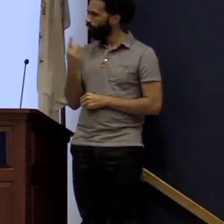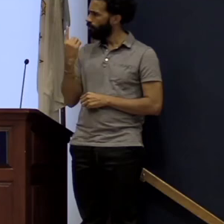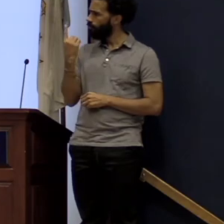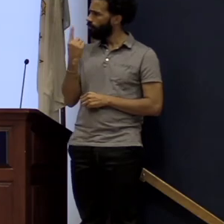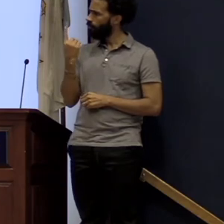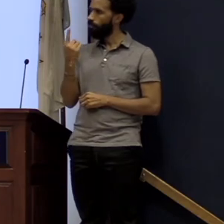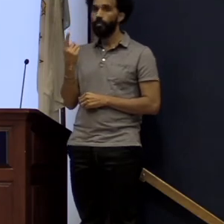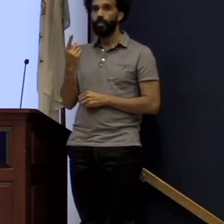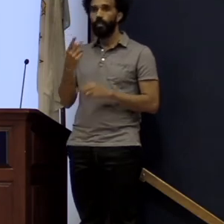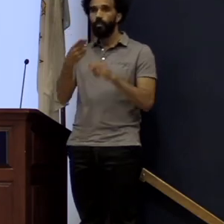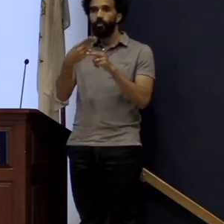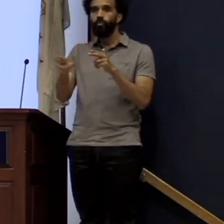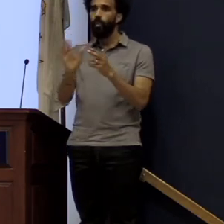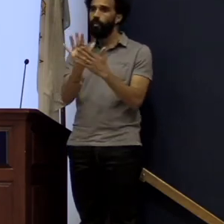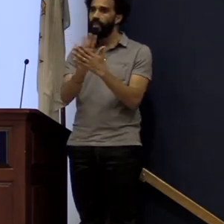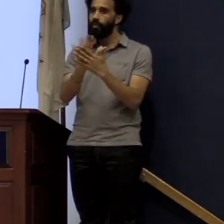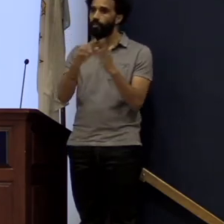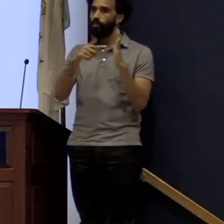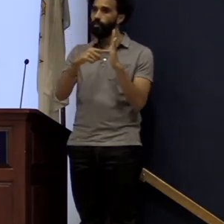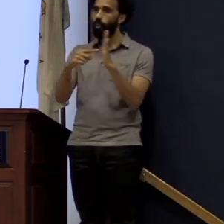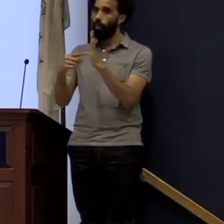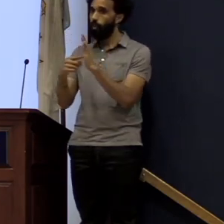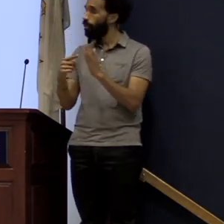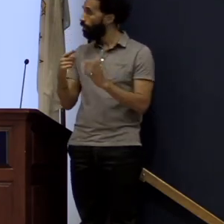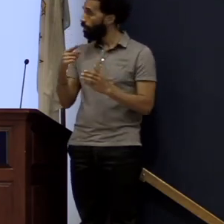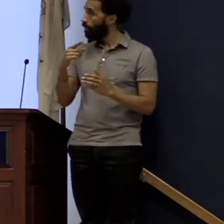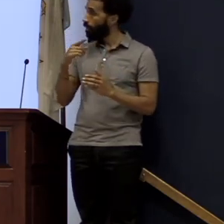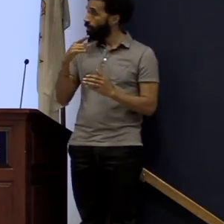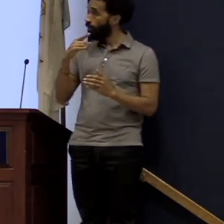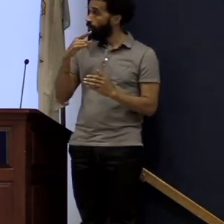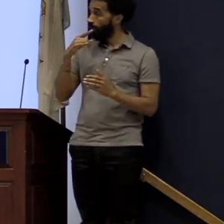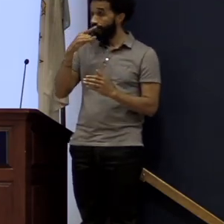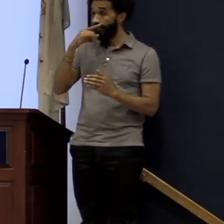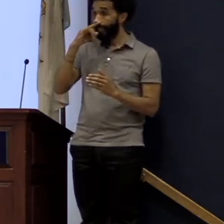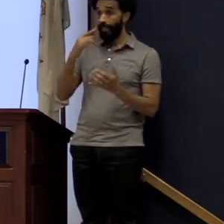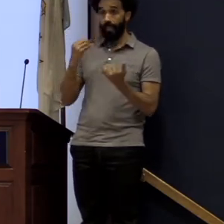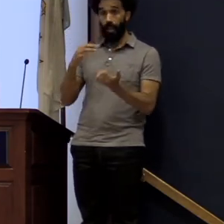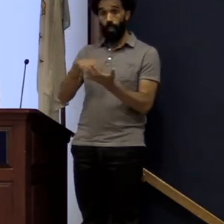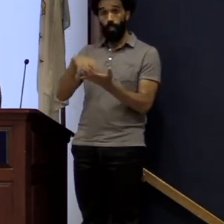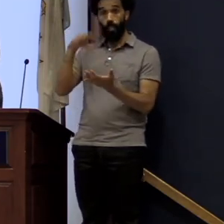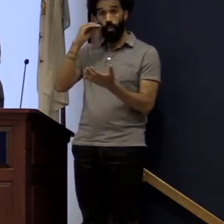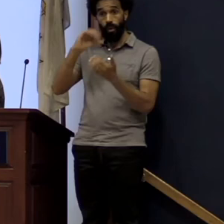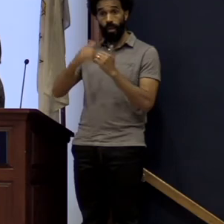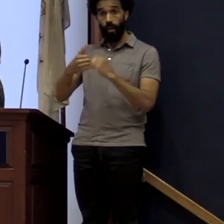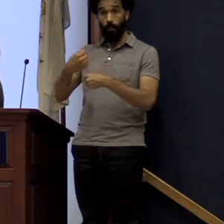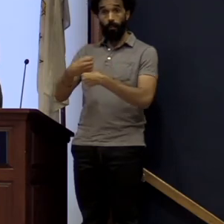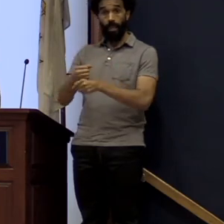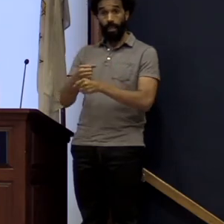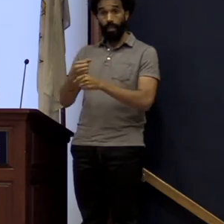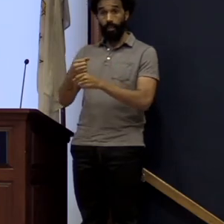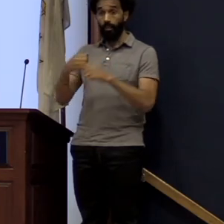is this part of the things that do kids do them as as part of the things you teach them in that case they're doing Science communication, which is really cool